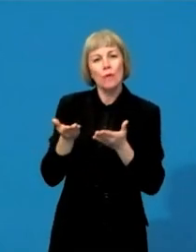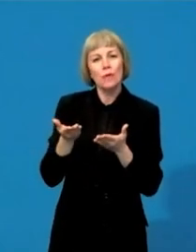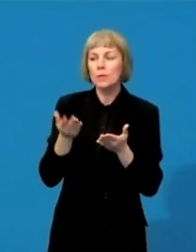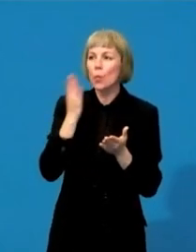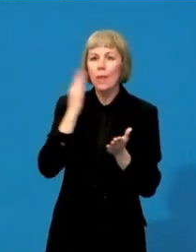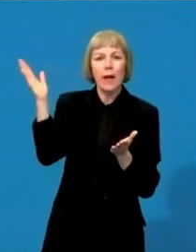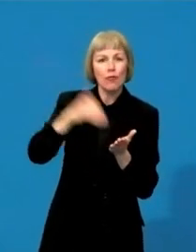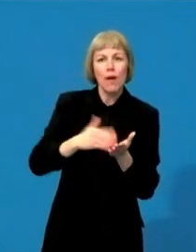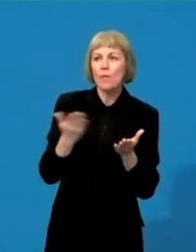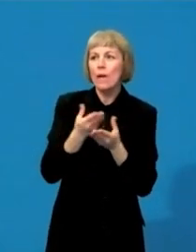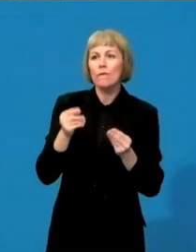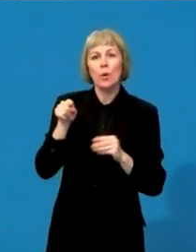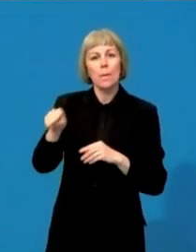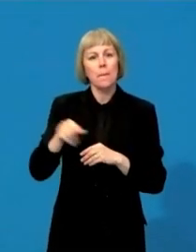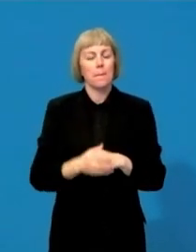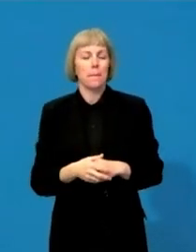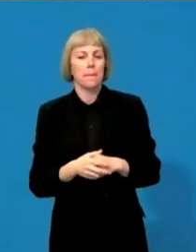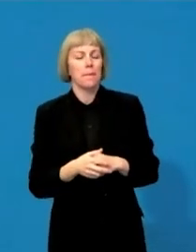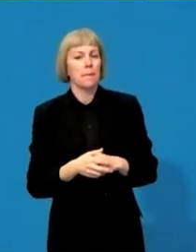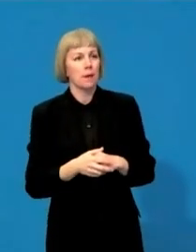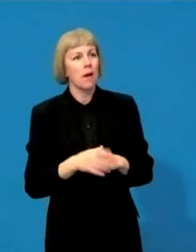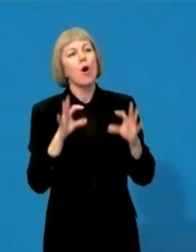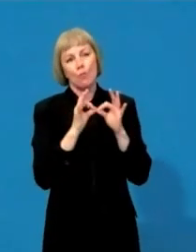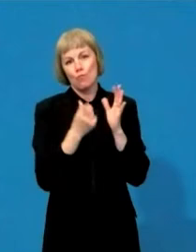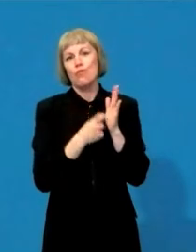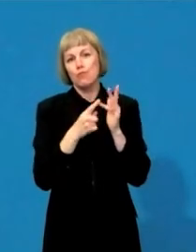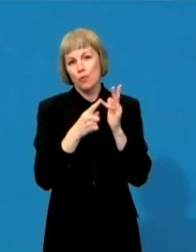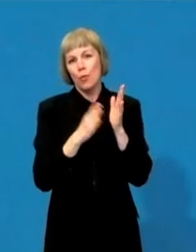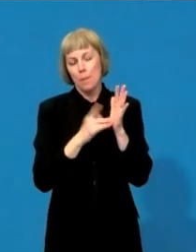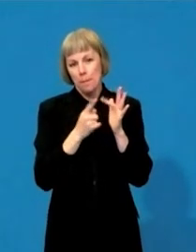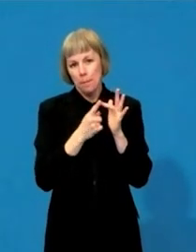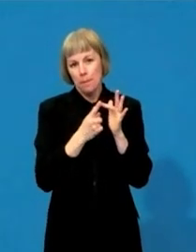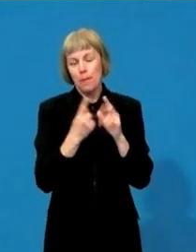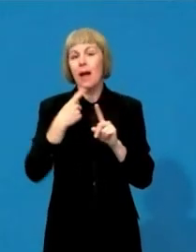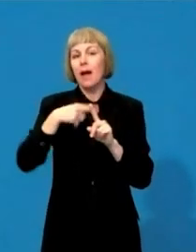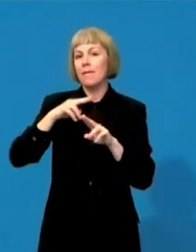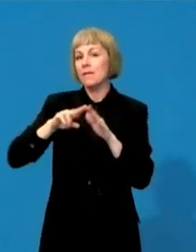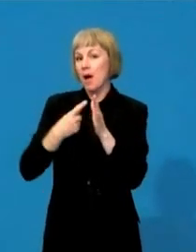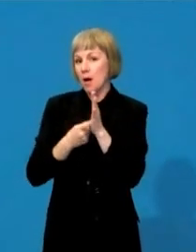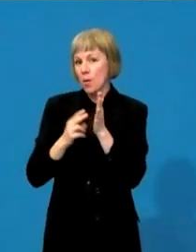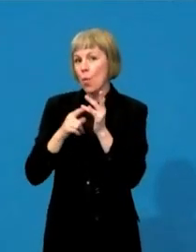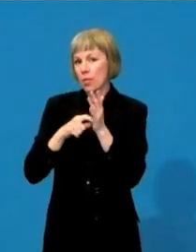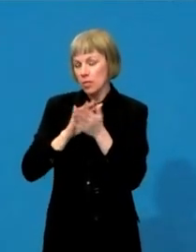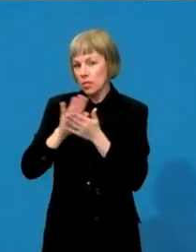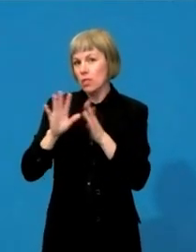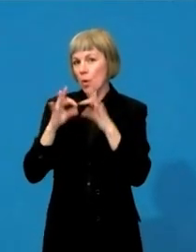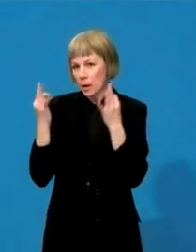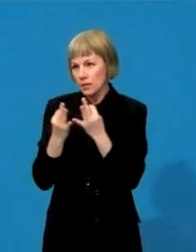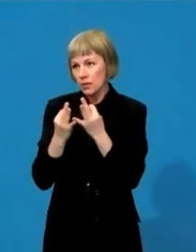your boys? JAZSIKAH: So, we've got our services coming from Broome. So we've got Far North and Patches coming in from Broome every three weeks.